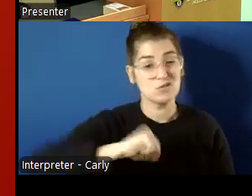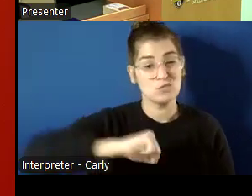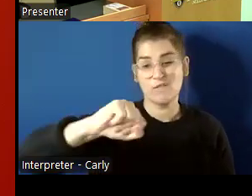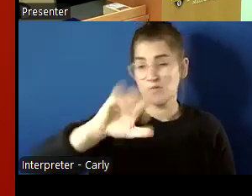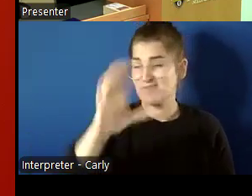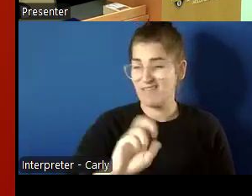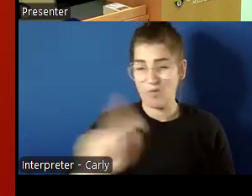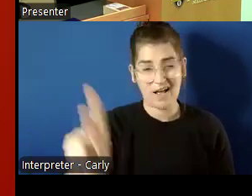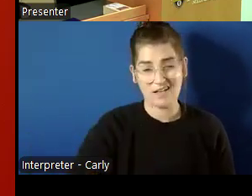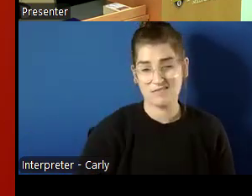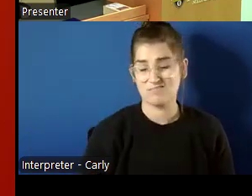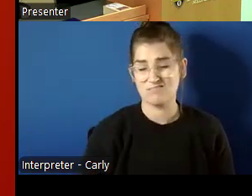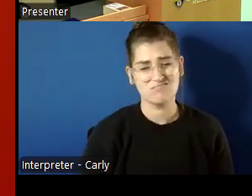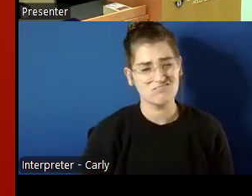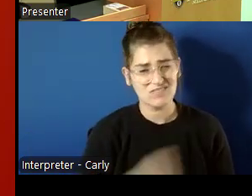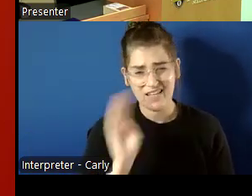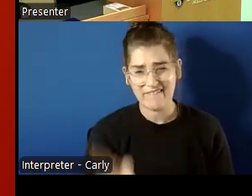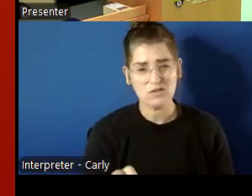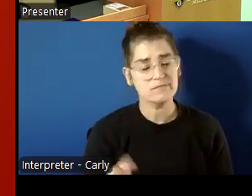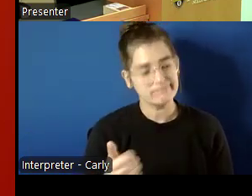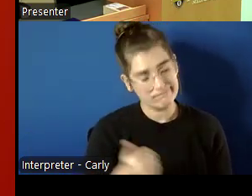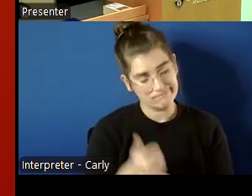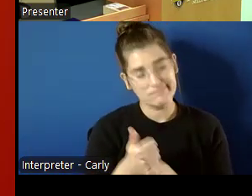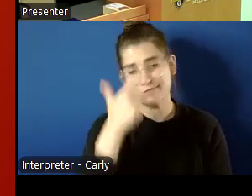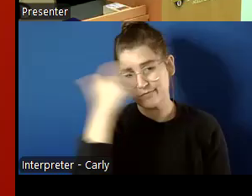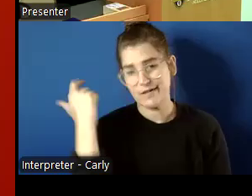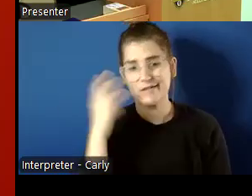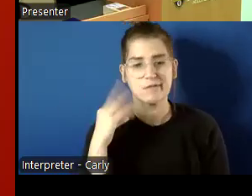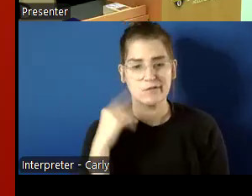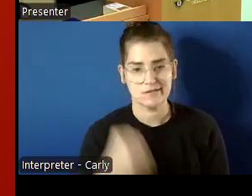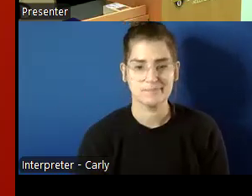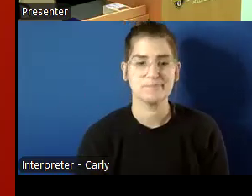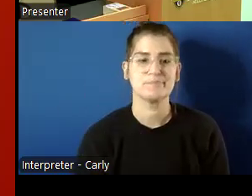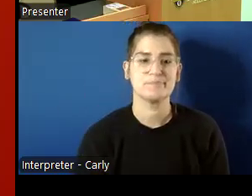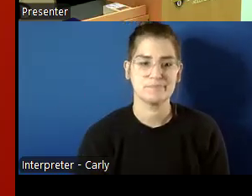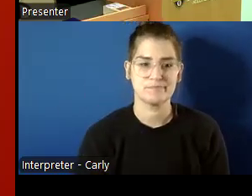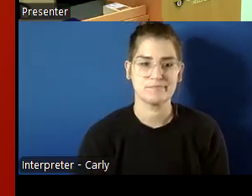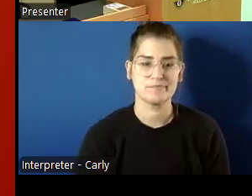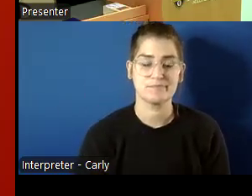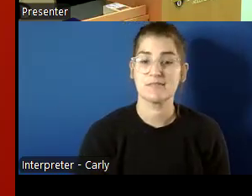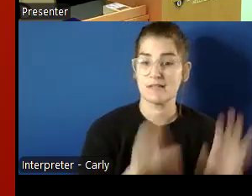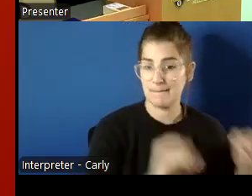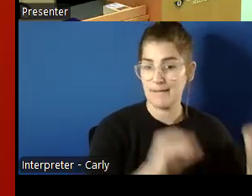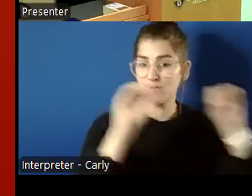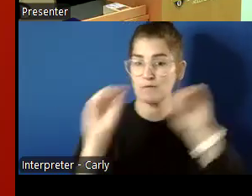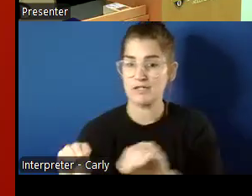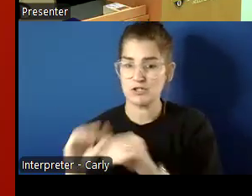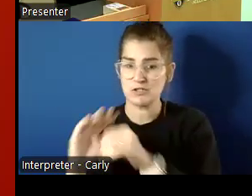again, I'd say it was traumatic. Migration oppression, family survival narratives again.